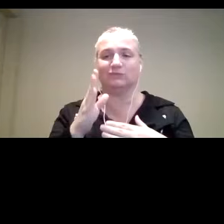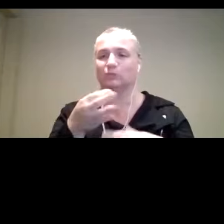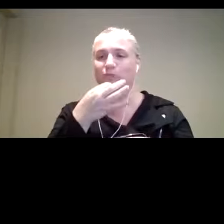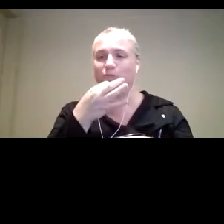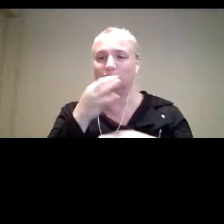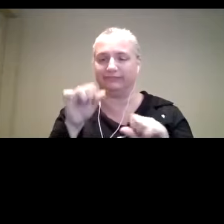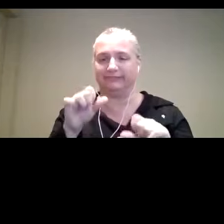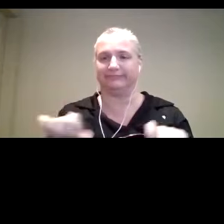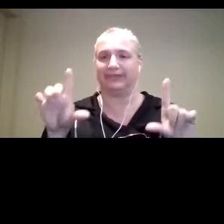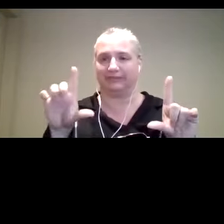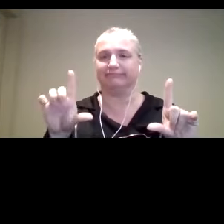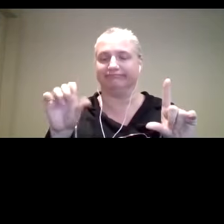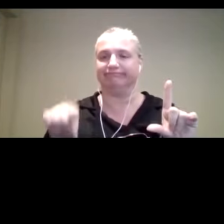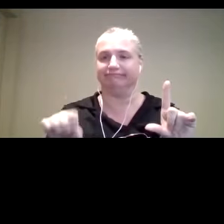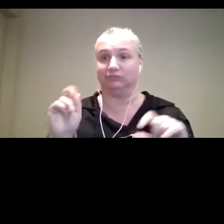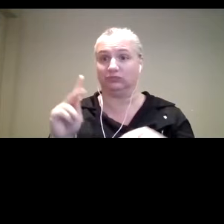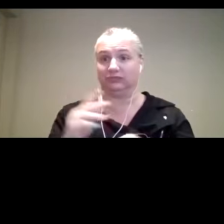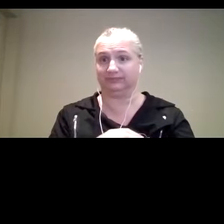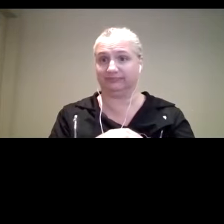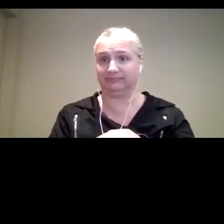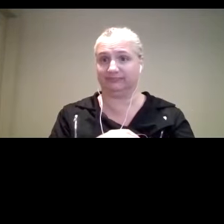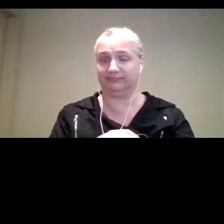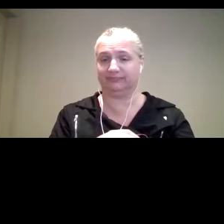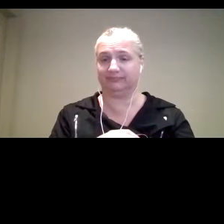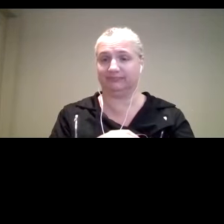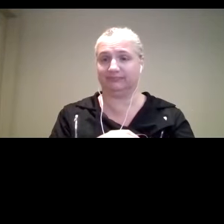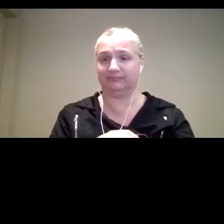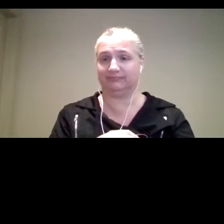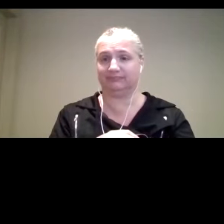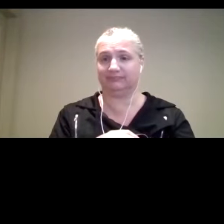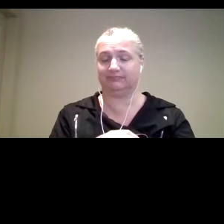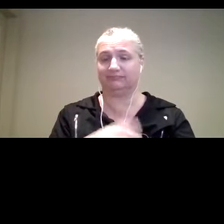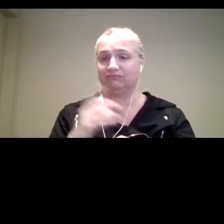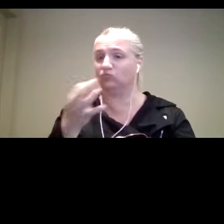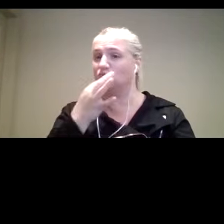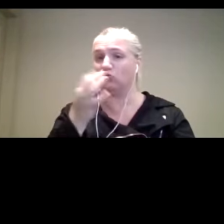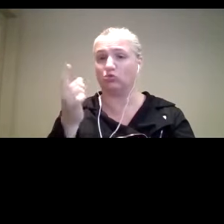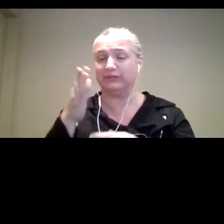as soon as he gets it completed and get it YouTube-ready.